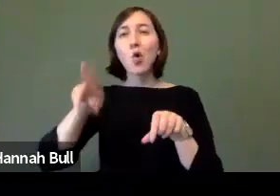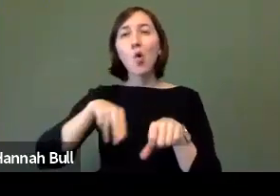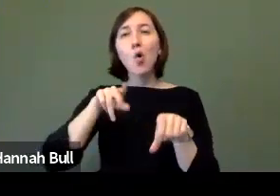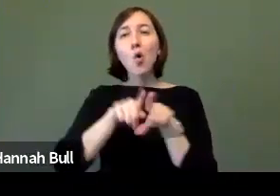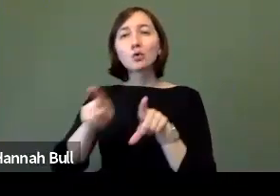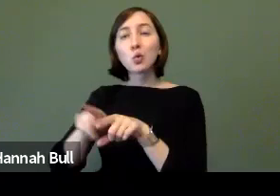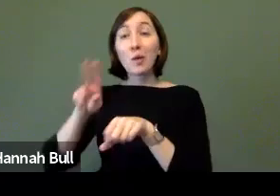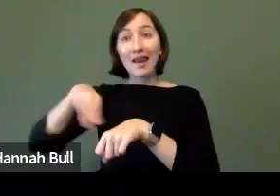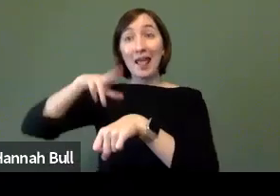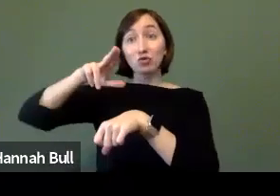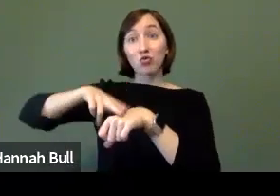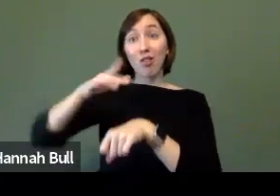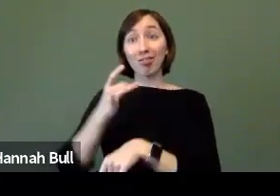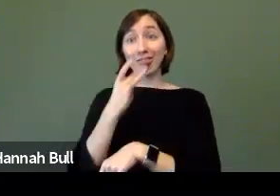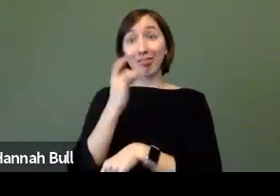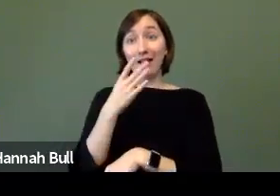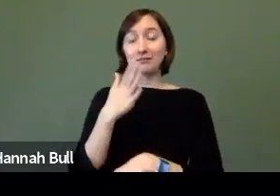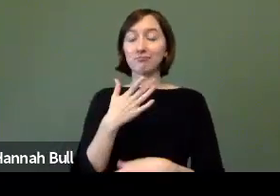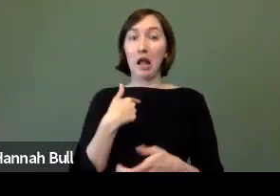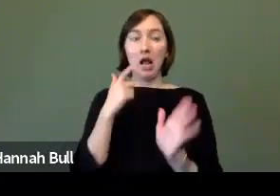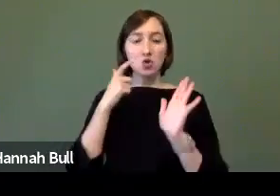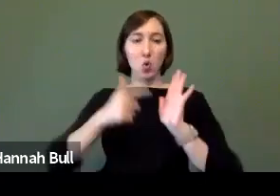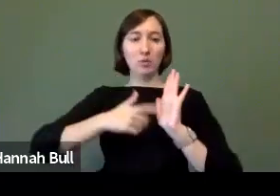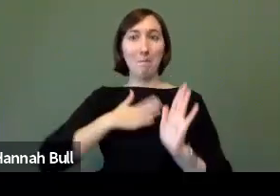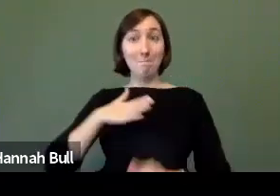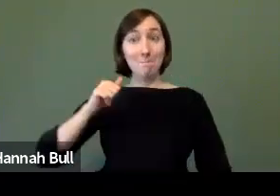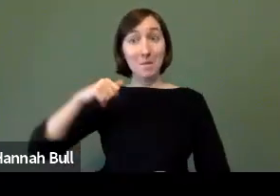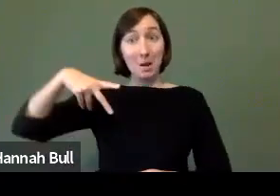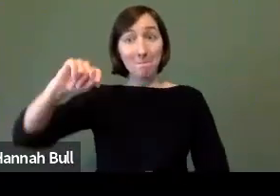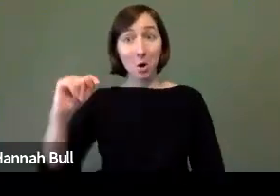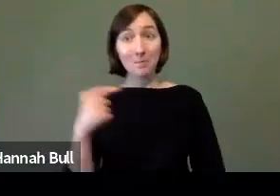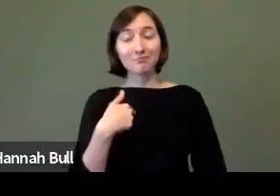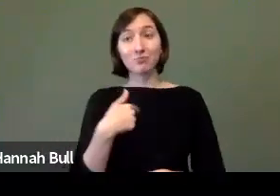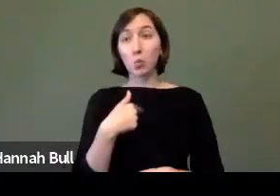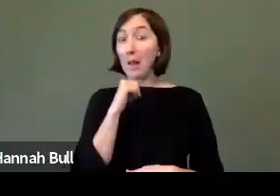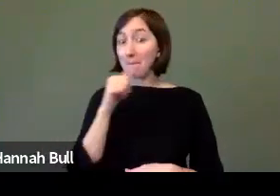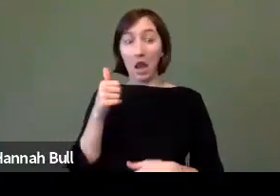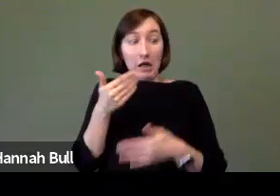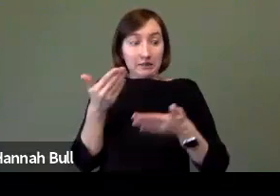My apartment when I wasn't normally here during the day gets very bright and hot is something I learned.